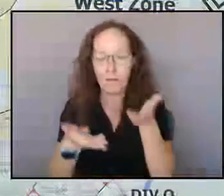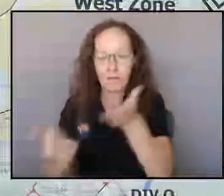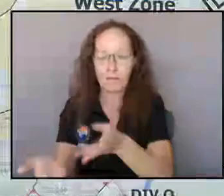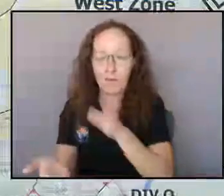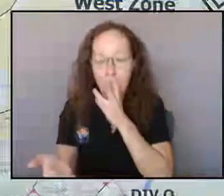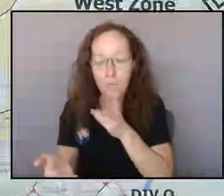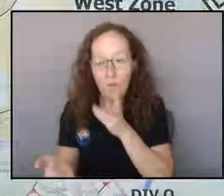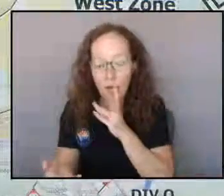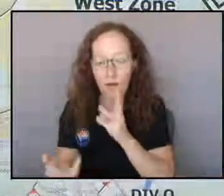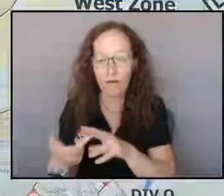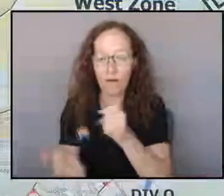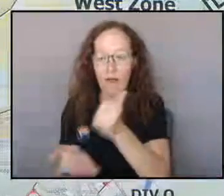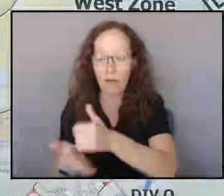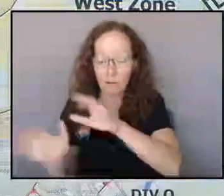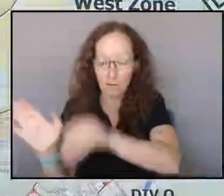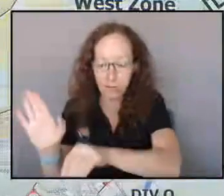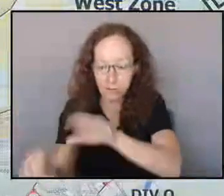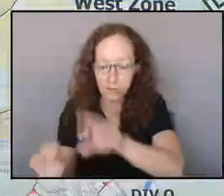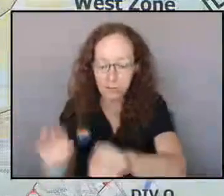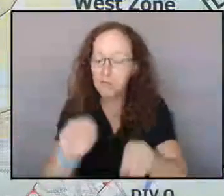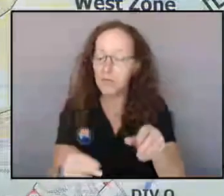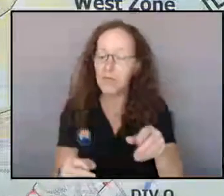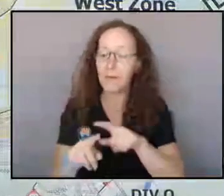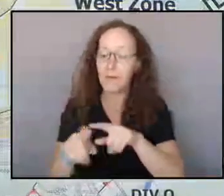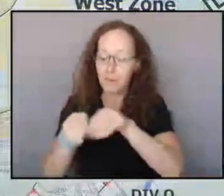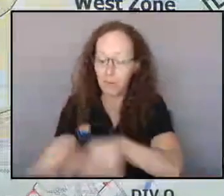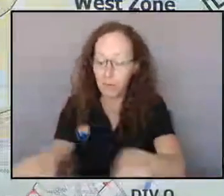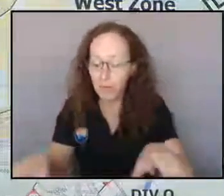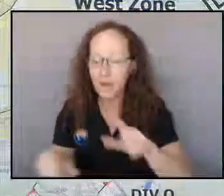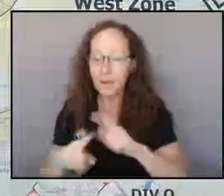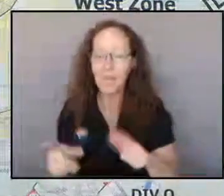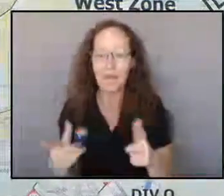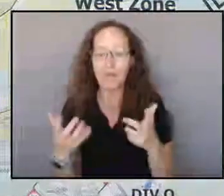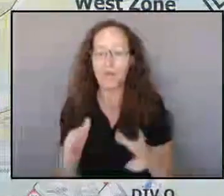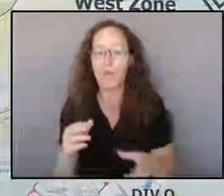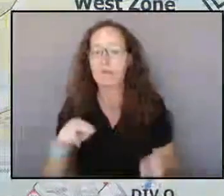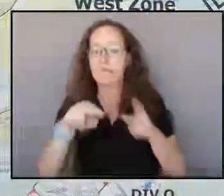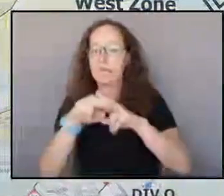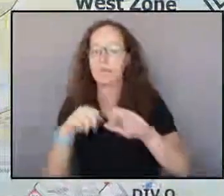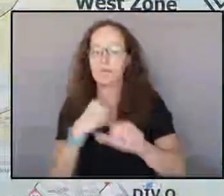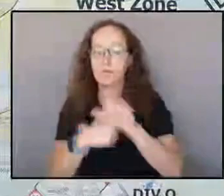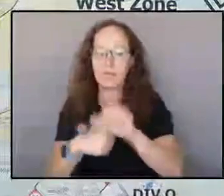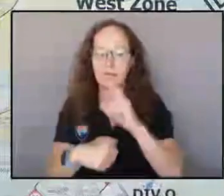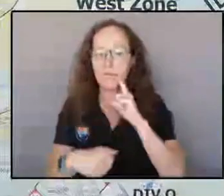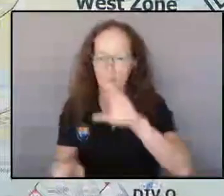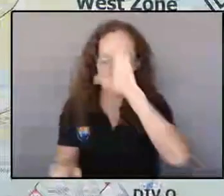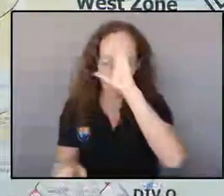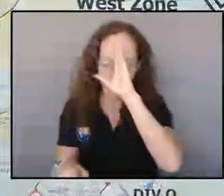EXPOSED TO IN THAT AREA. SO AS WE CONTINUE TO WORK MULTIPLE DIRECTIONS, BUT AS